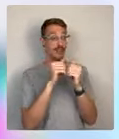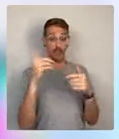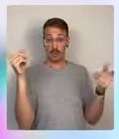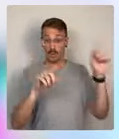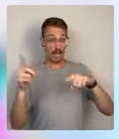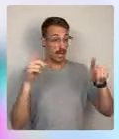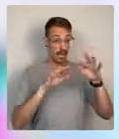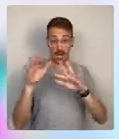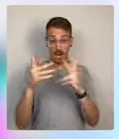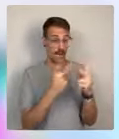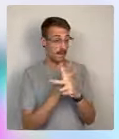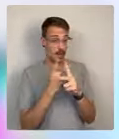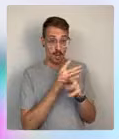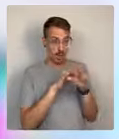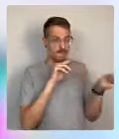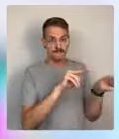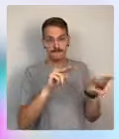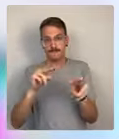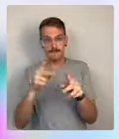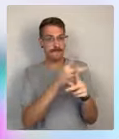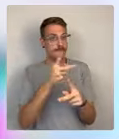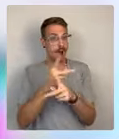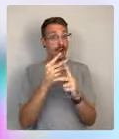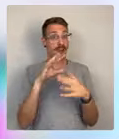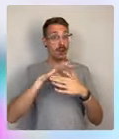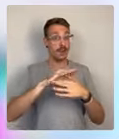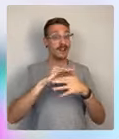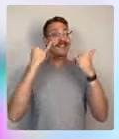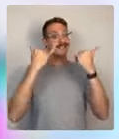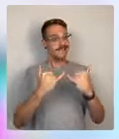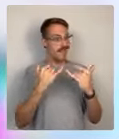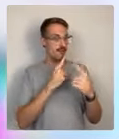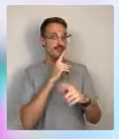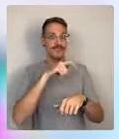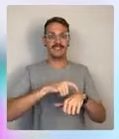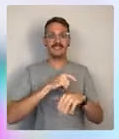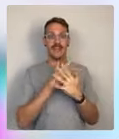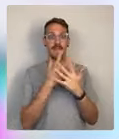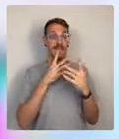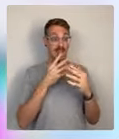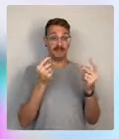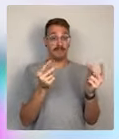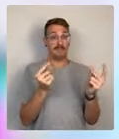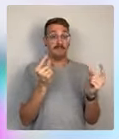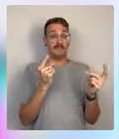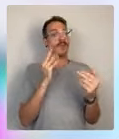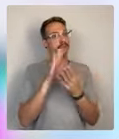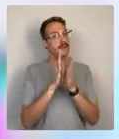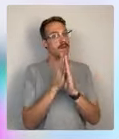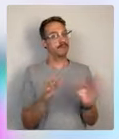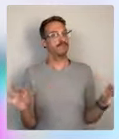sitting in a room trying to moderate content, and as we progress today, and especially in the VR space in particular, the real time aspect of moderation